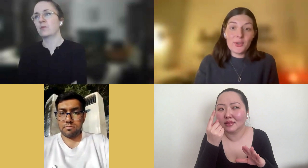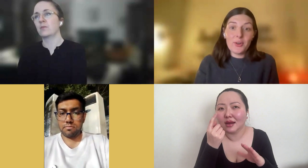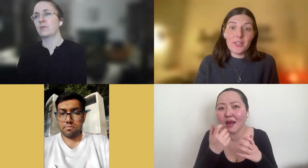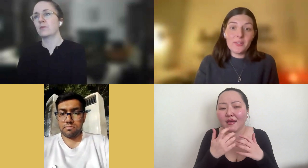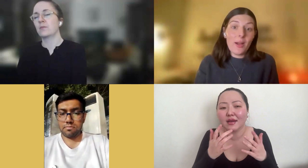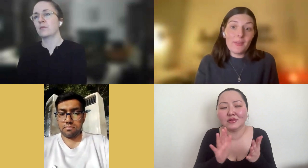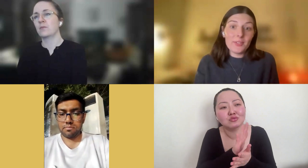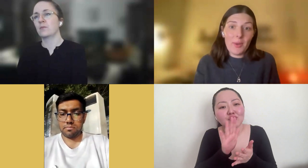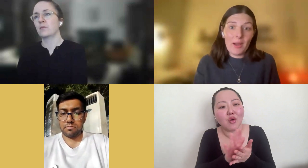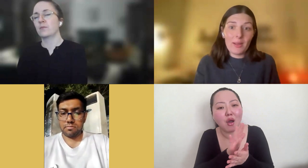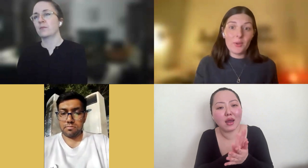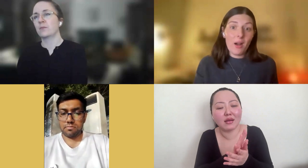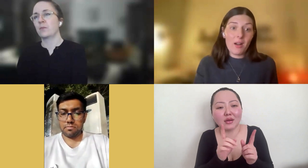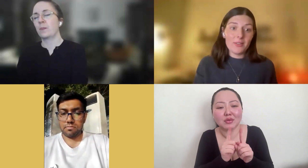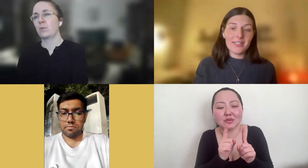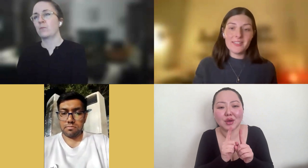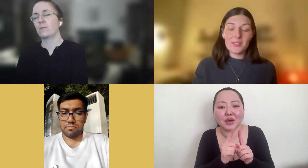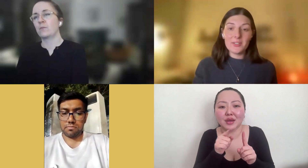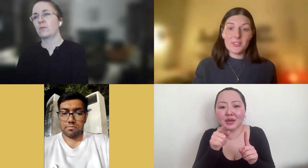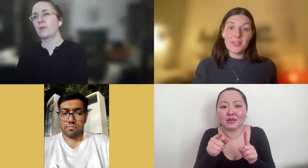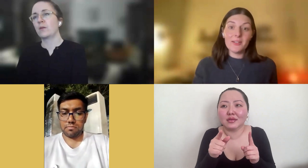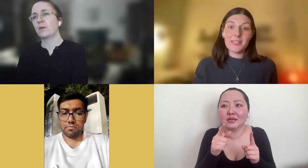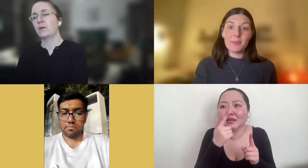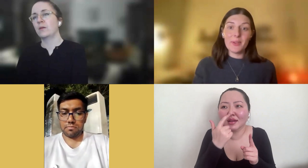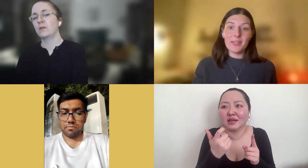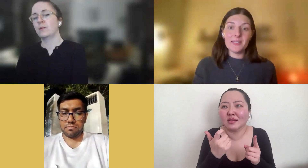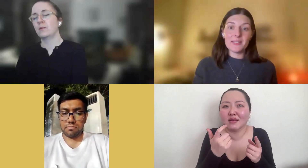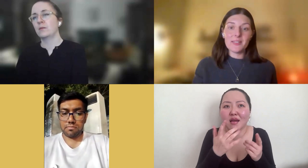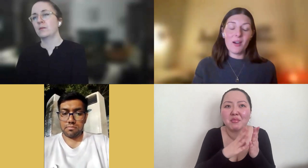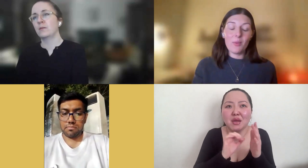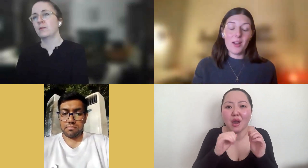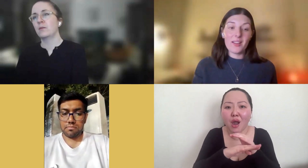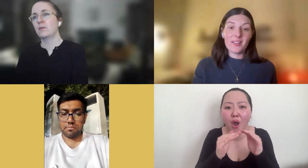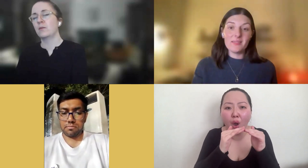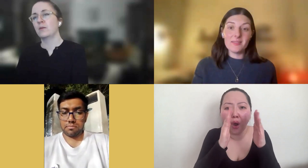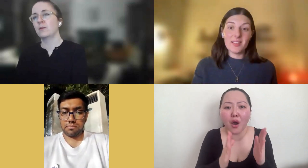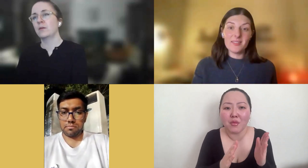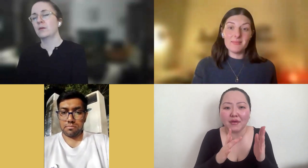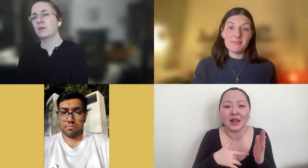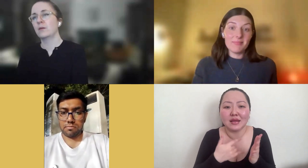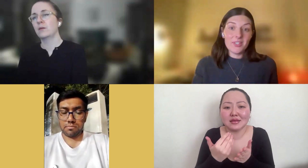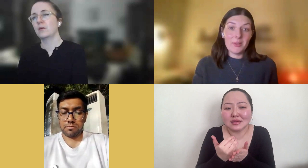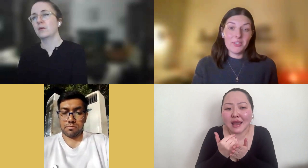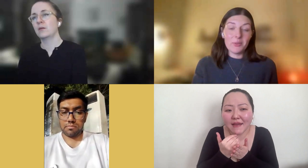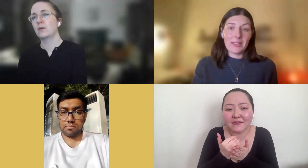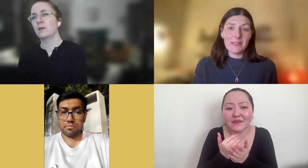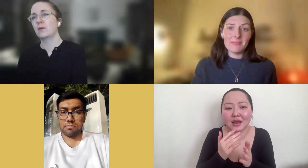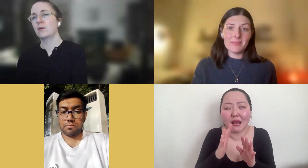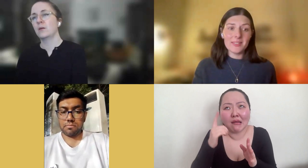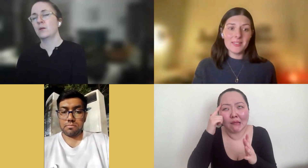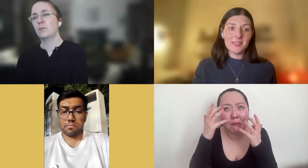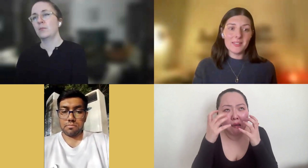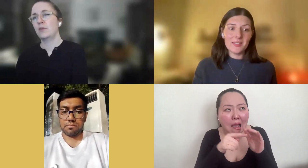and secure and not go out if you can t and still experience the works and enjoy it.